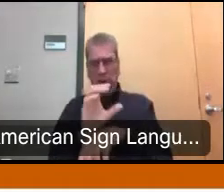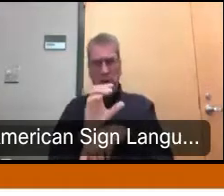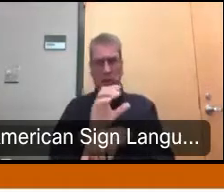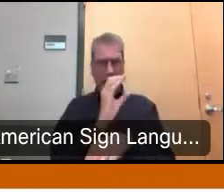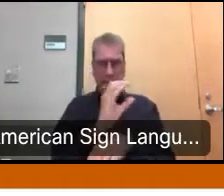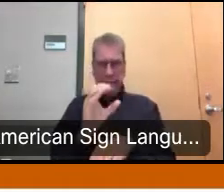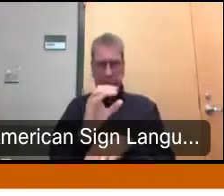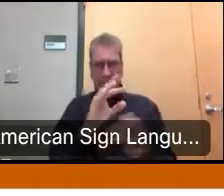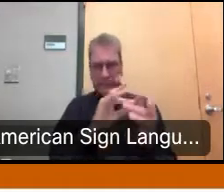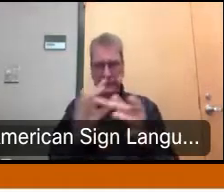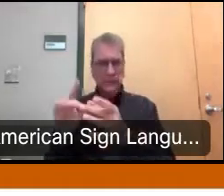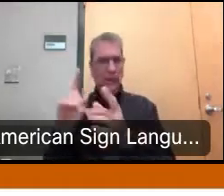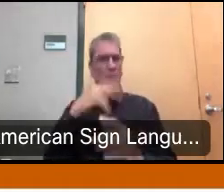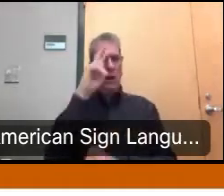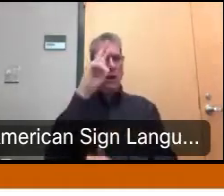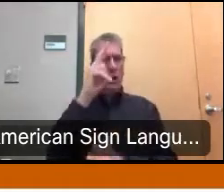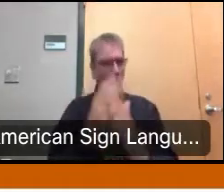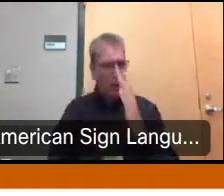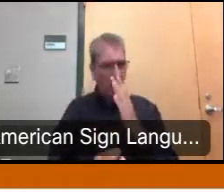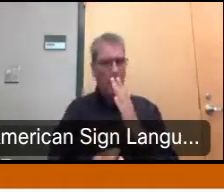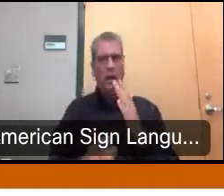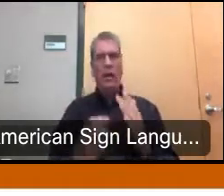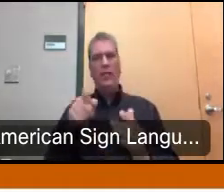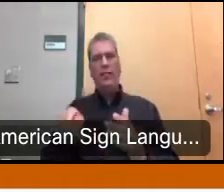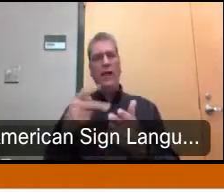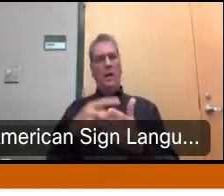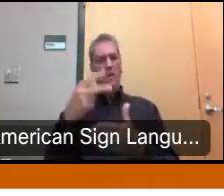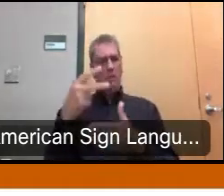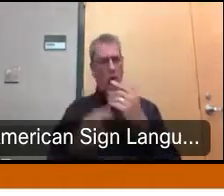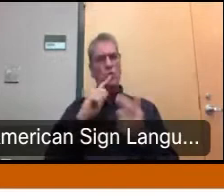And I just fell in love with the chance, like, that program really help people kind of have